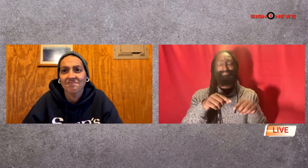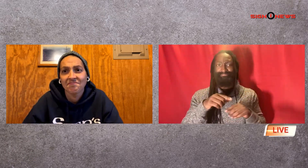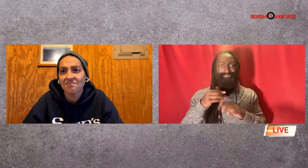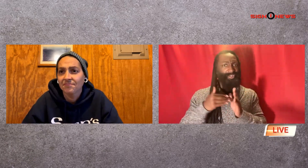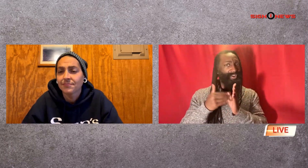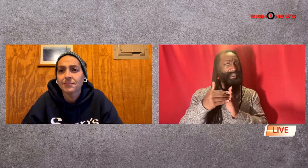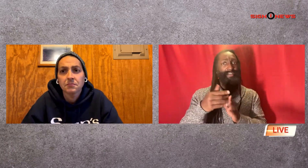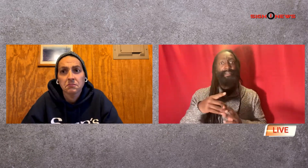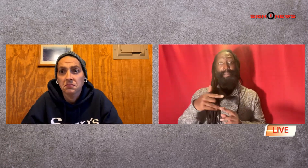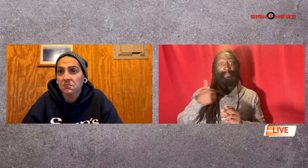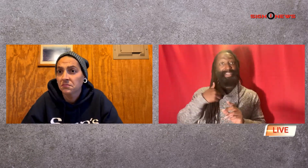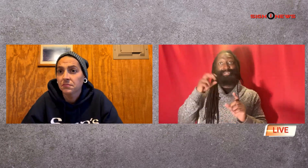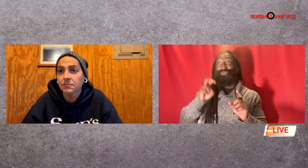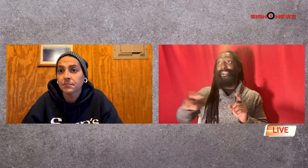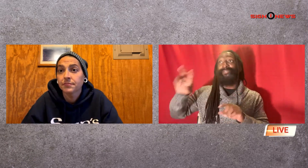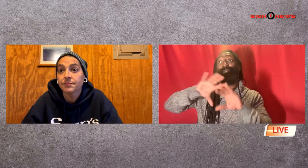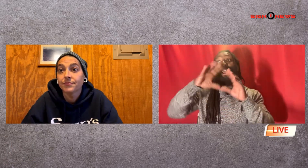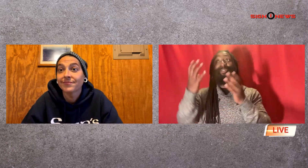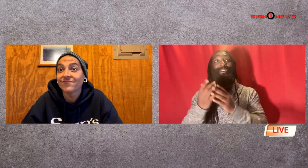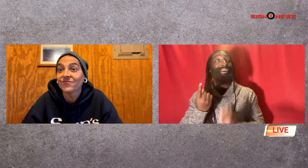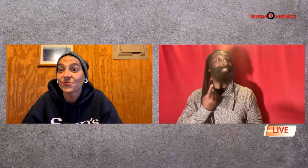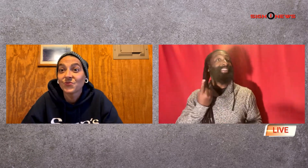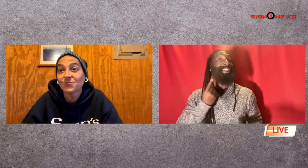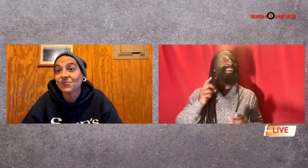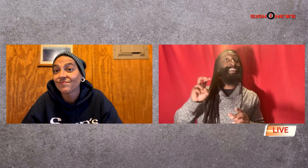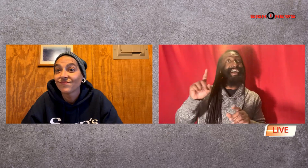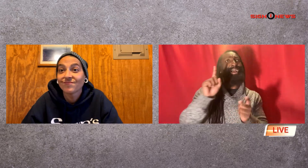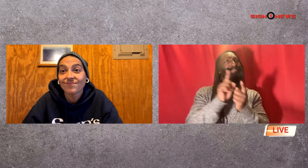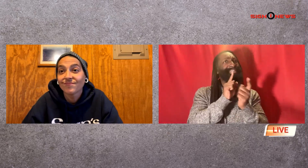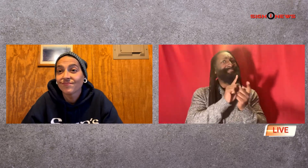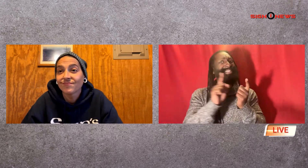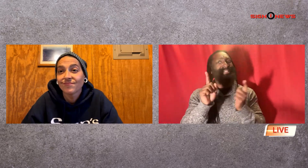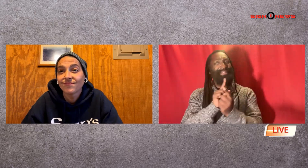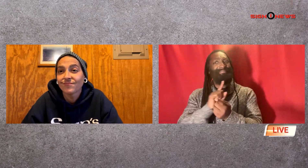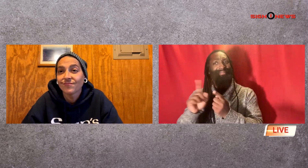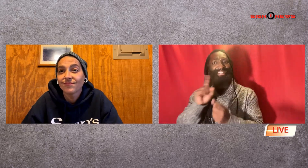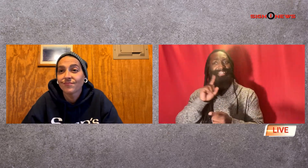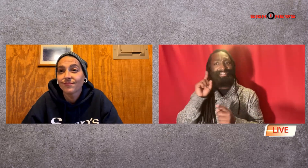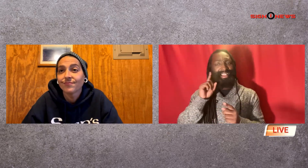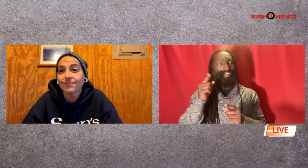to my class often hearing and deaf and I travel the world I met many different people who